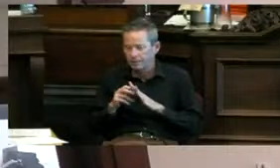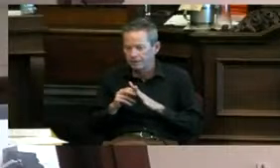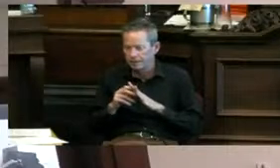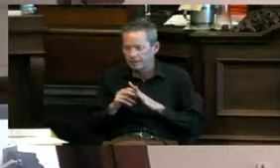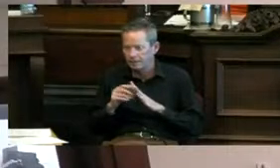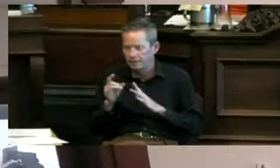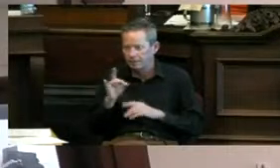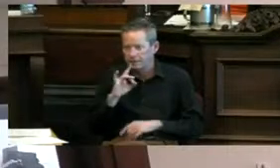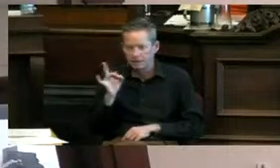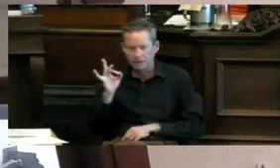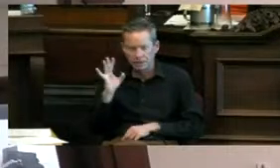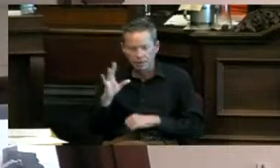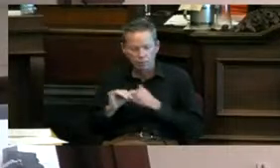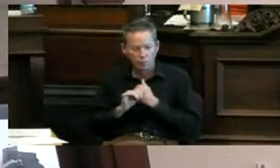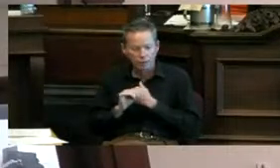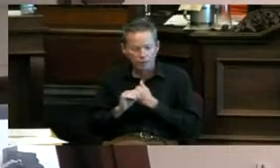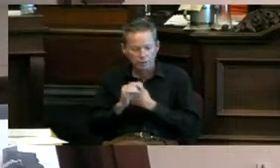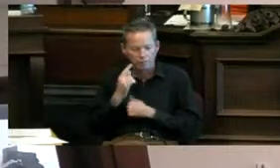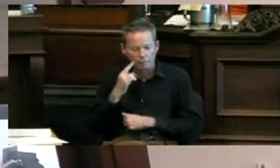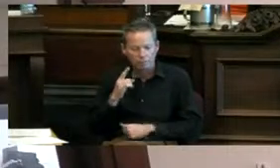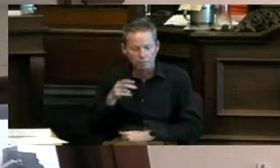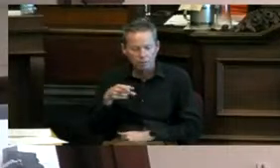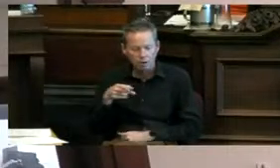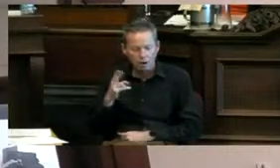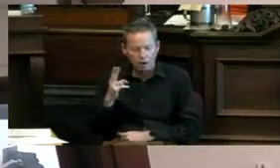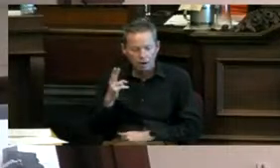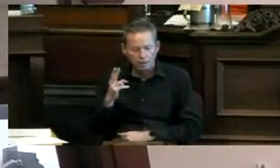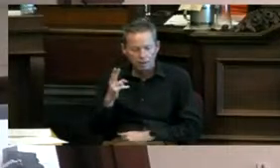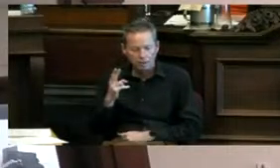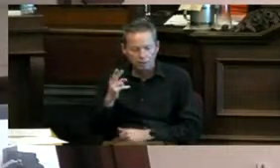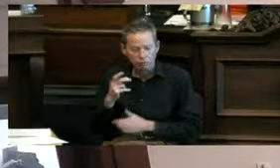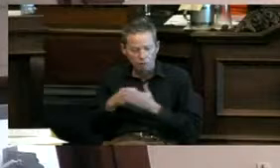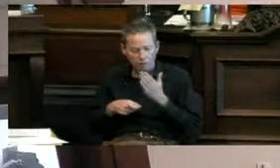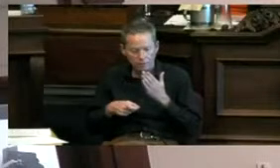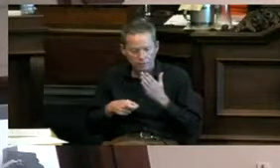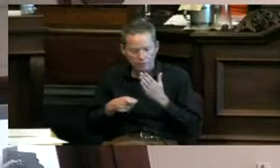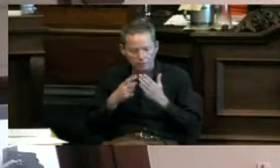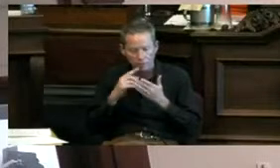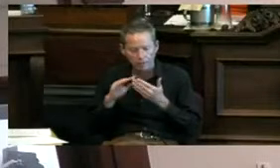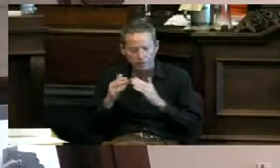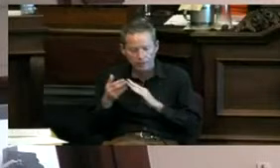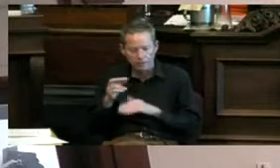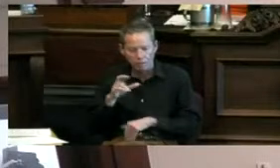all that nice fun stuff, but it